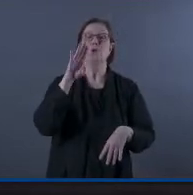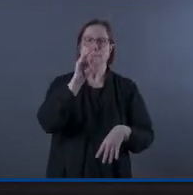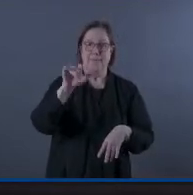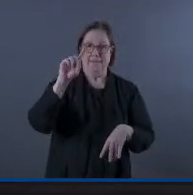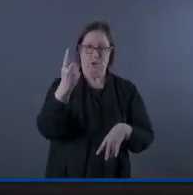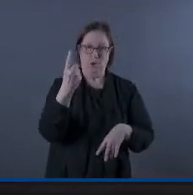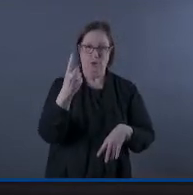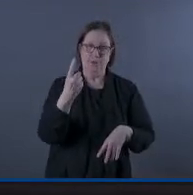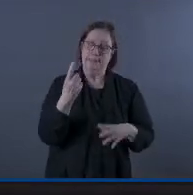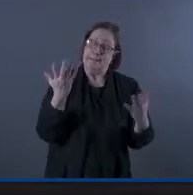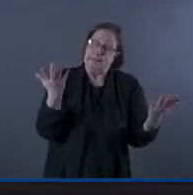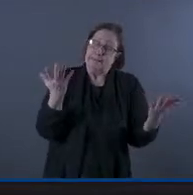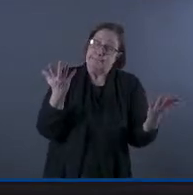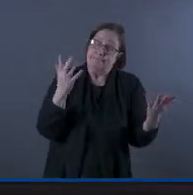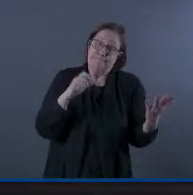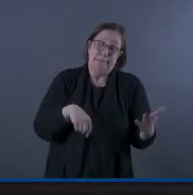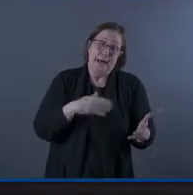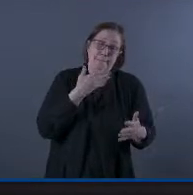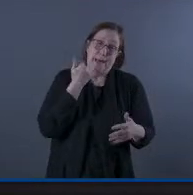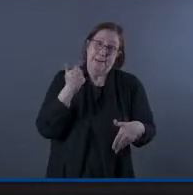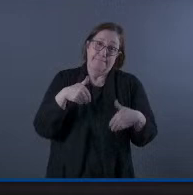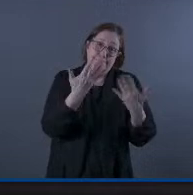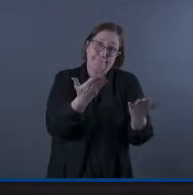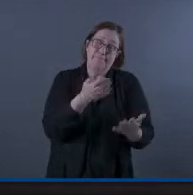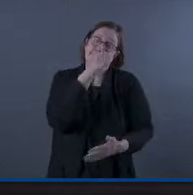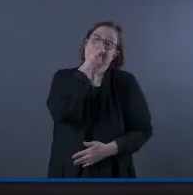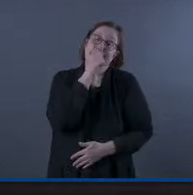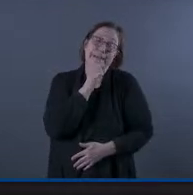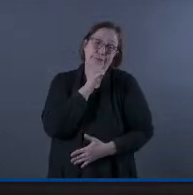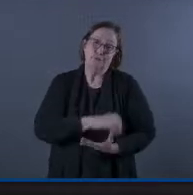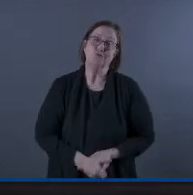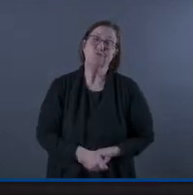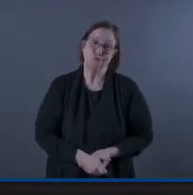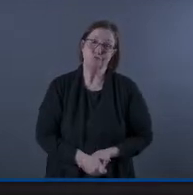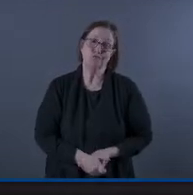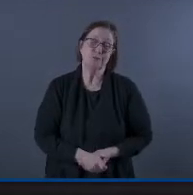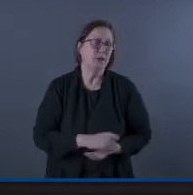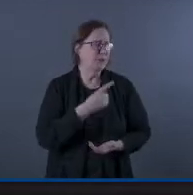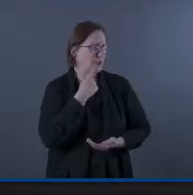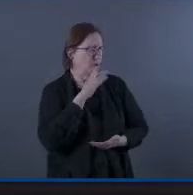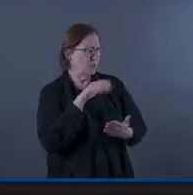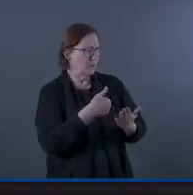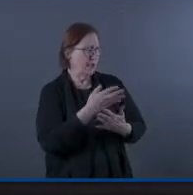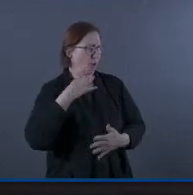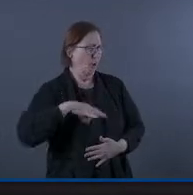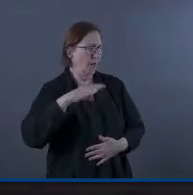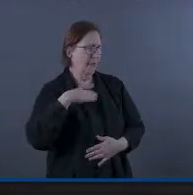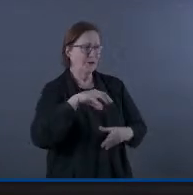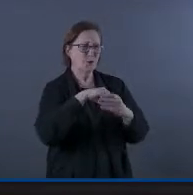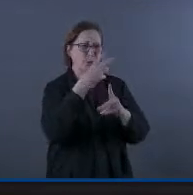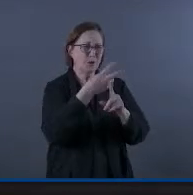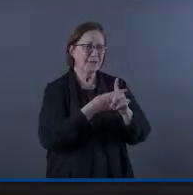Yeah, thanks for that. And you said, you said we'll all be eligible in six months and I just wanna clarify it's six weeks. - Oh, it's six weeks.